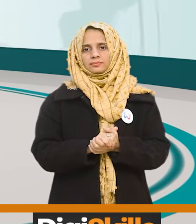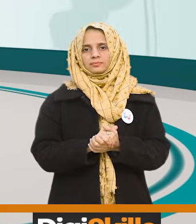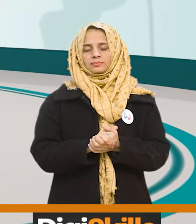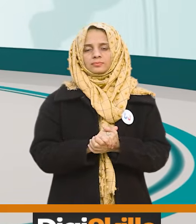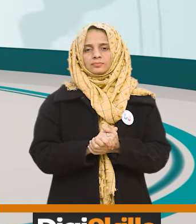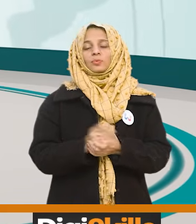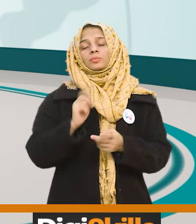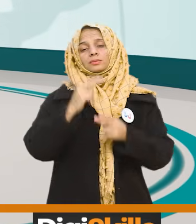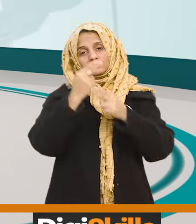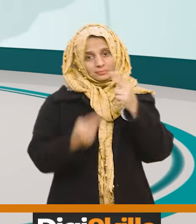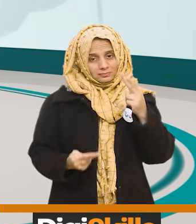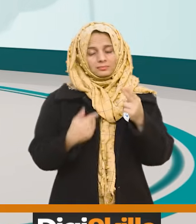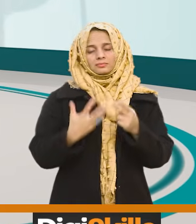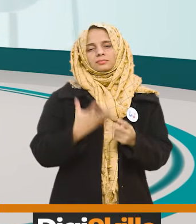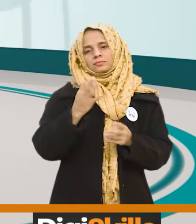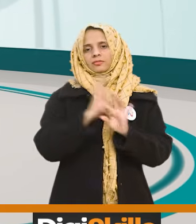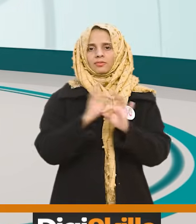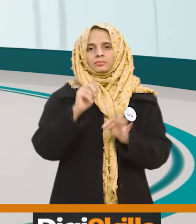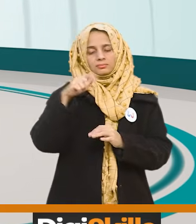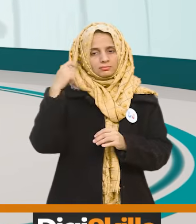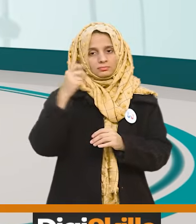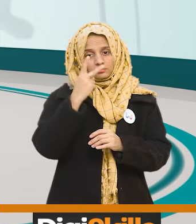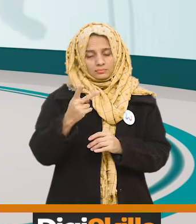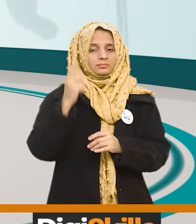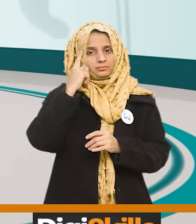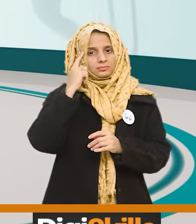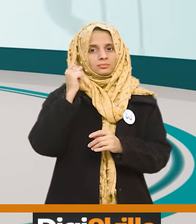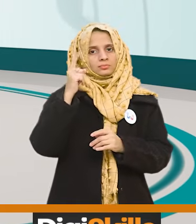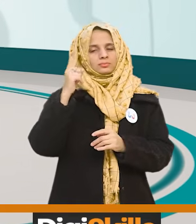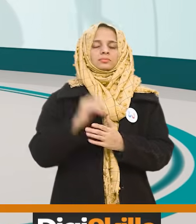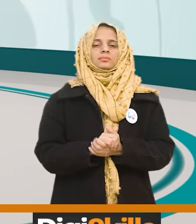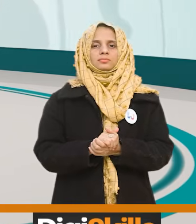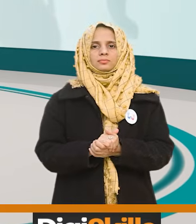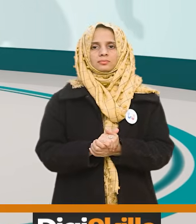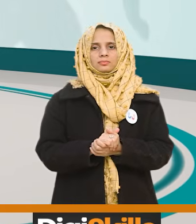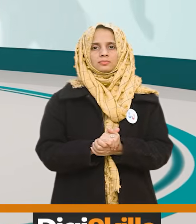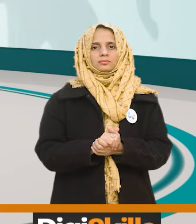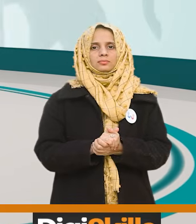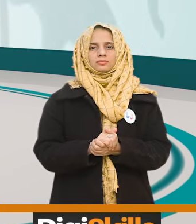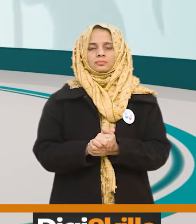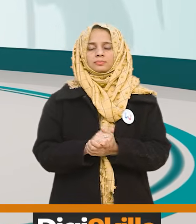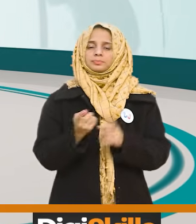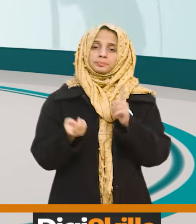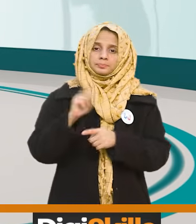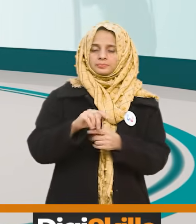I have explained these in detail and now you have to apply this process yourself.